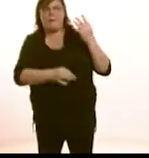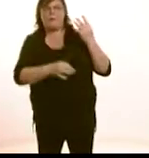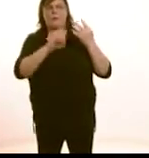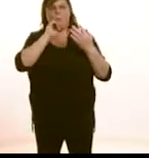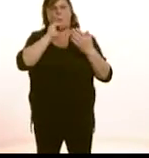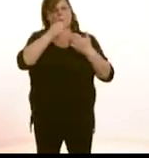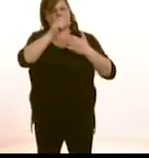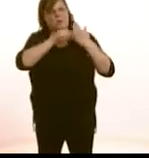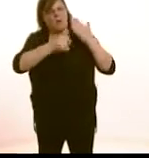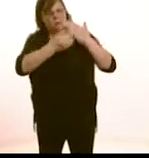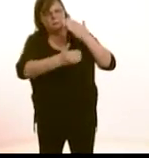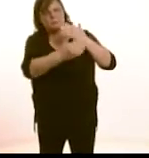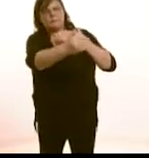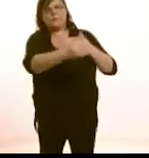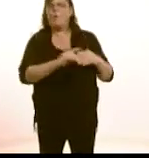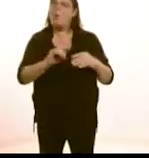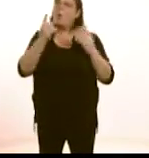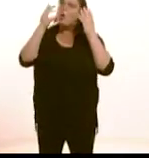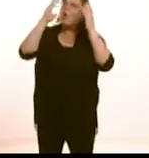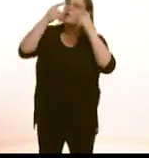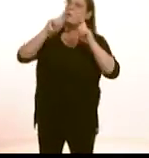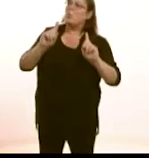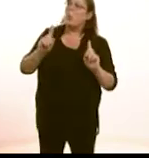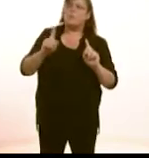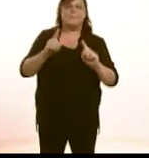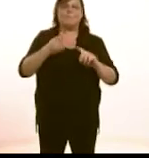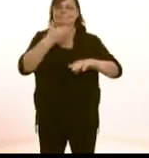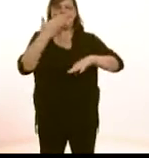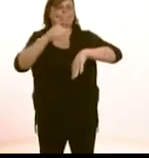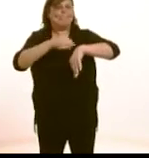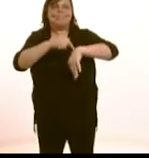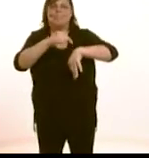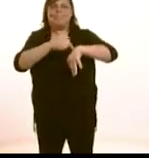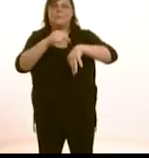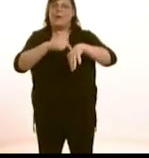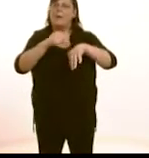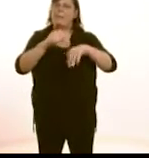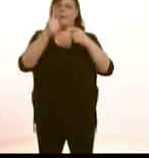One concern thatís been expressed, of course, is a lack of time within the academic year,